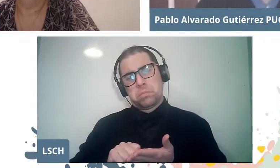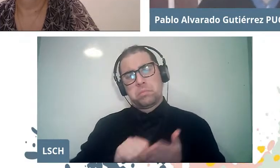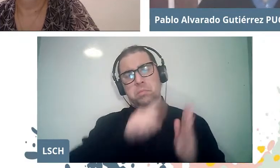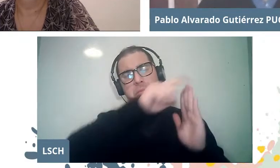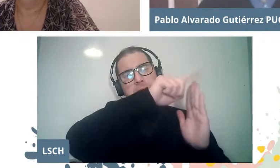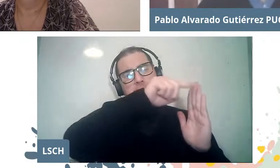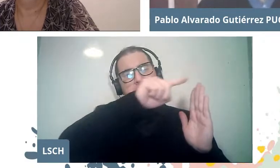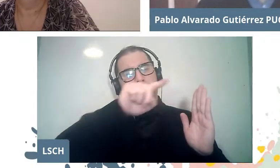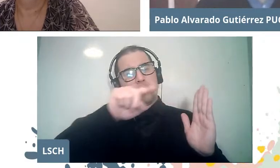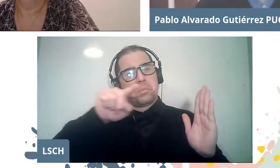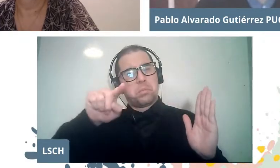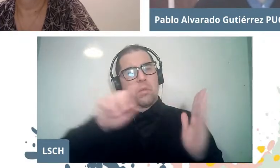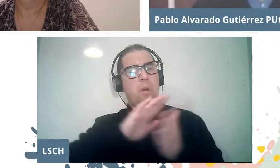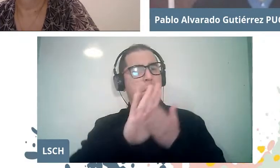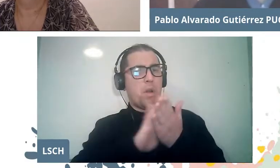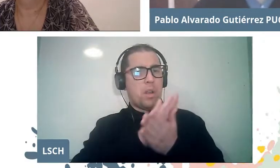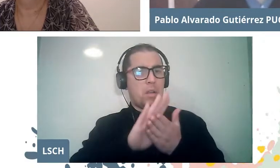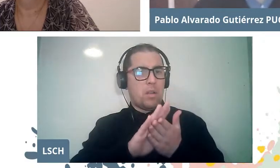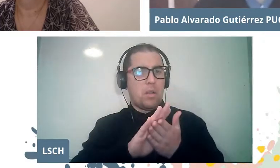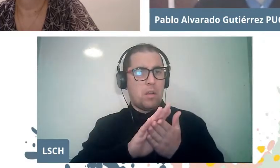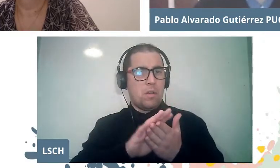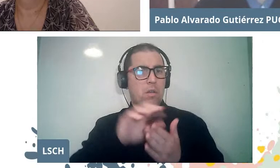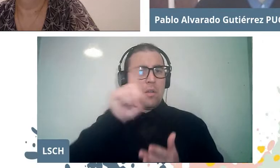as Richard Strauss did, for example,